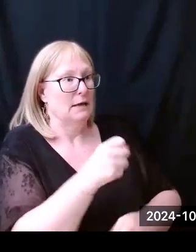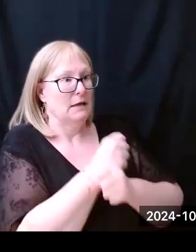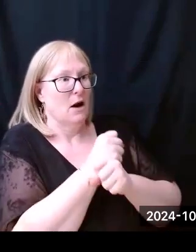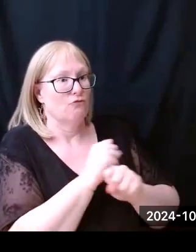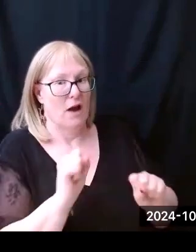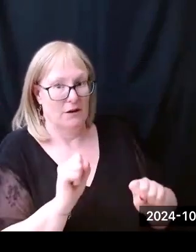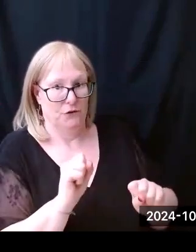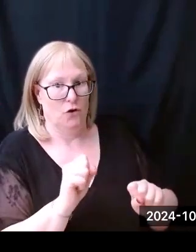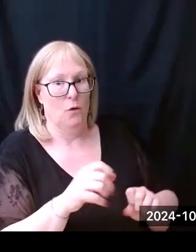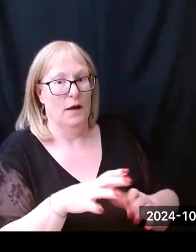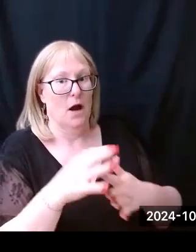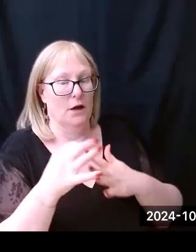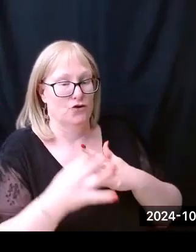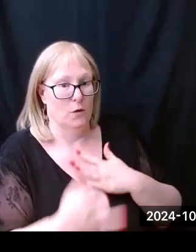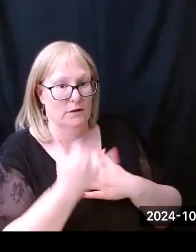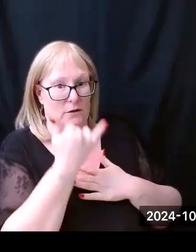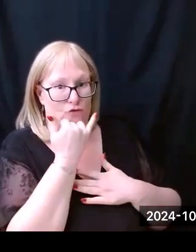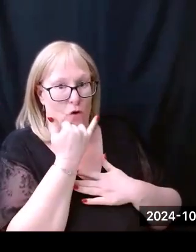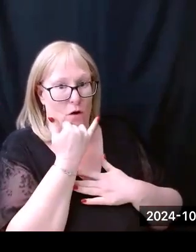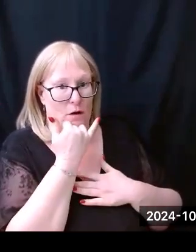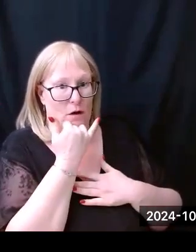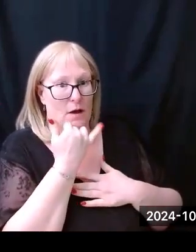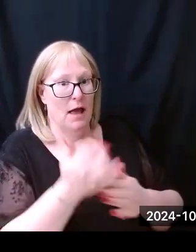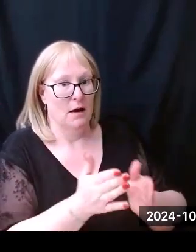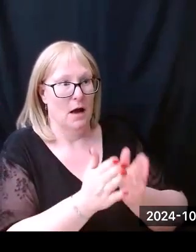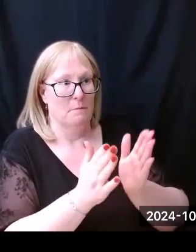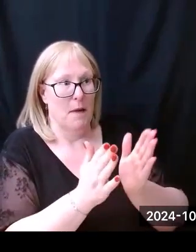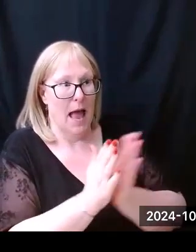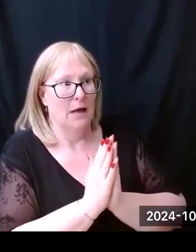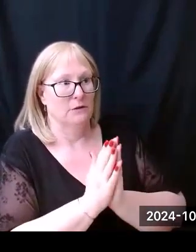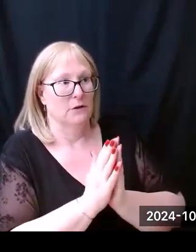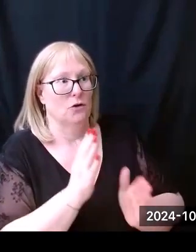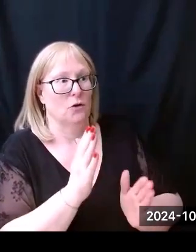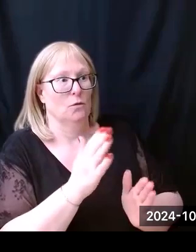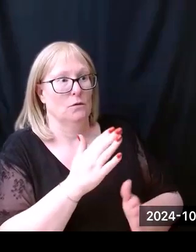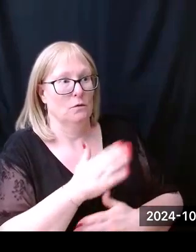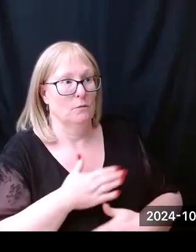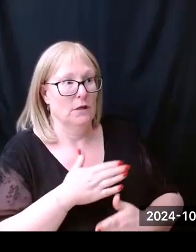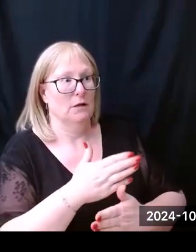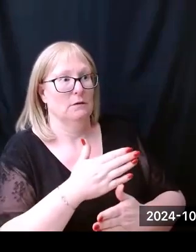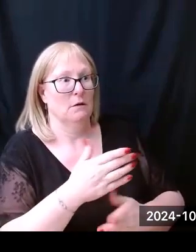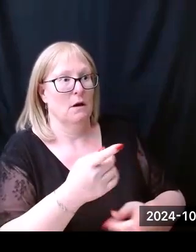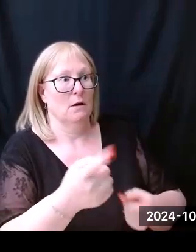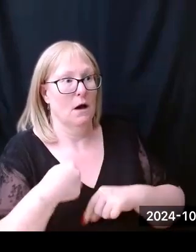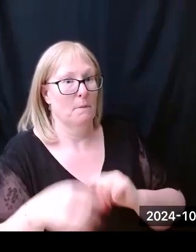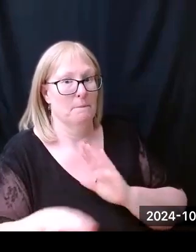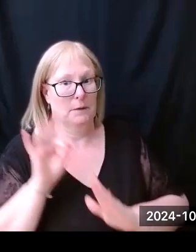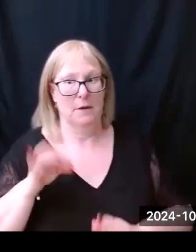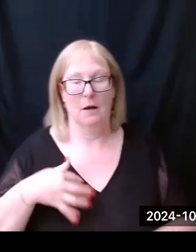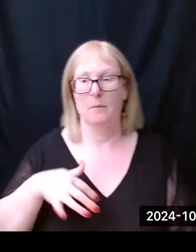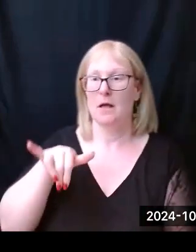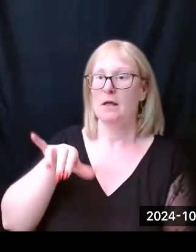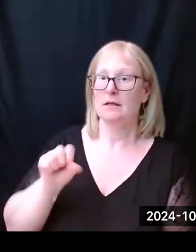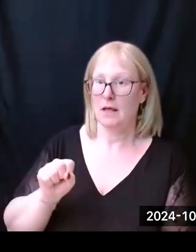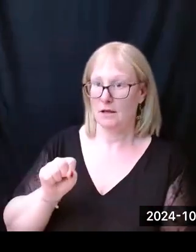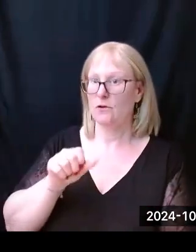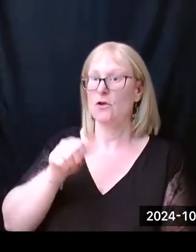made a wrong choice and I'm coming to you knowing that. Can you come get me? Yes, every time. We'll talk about it tomorrow. Thank you, honey, for